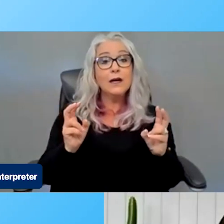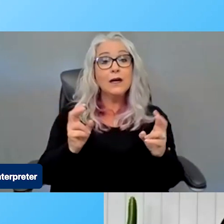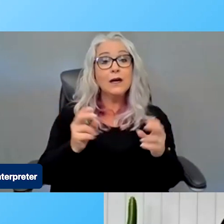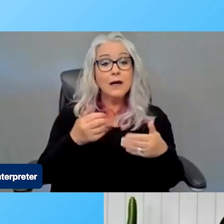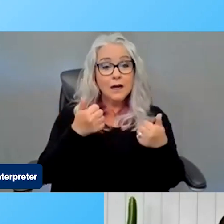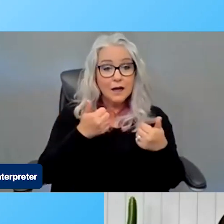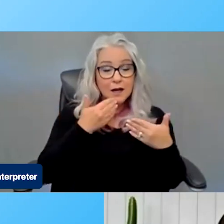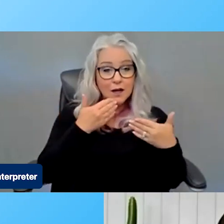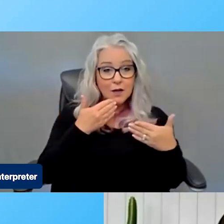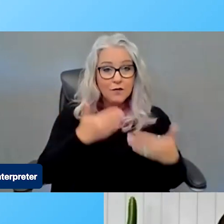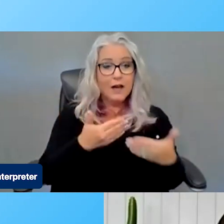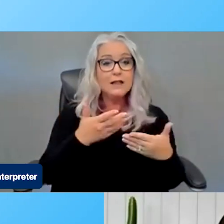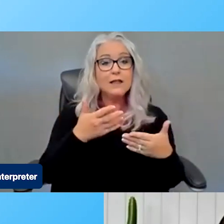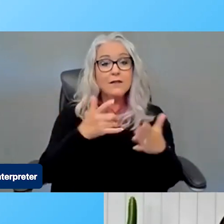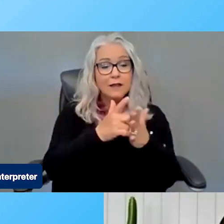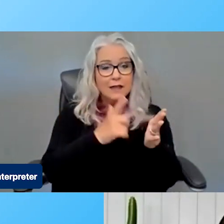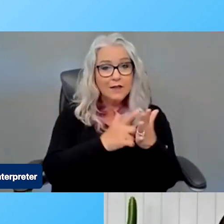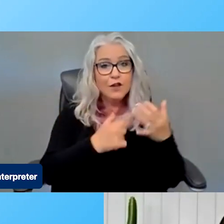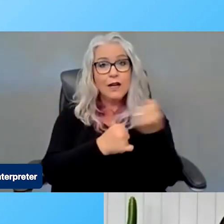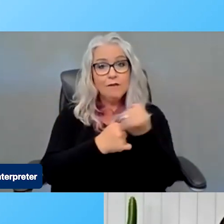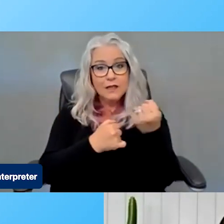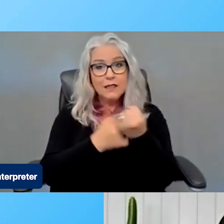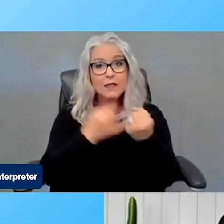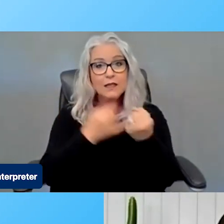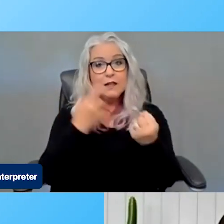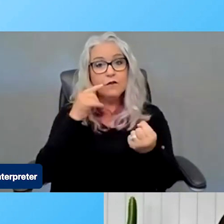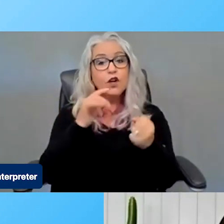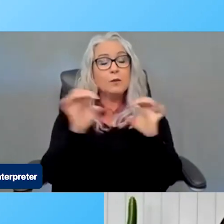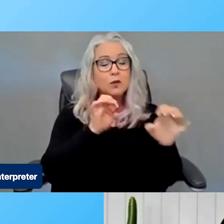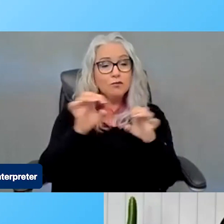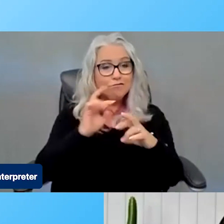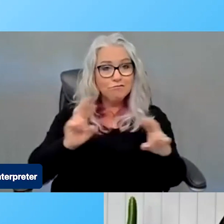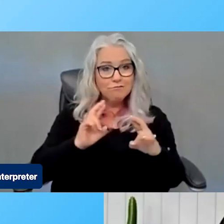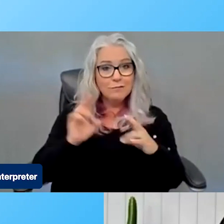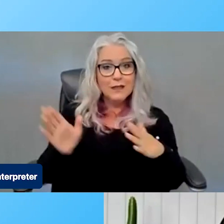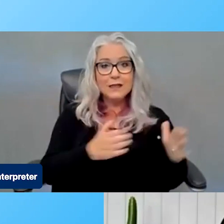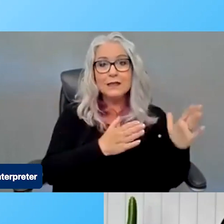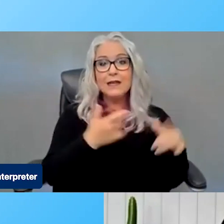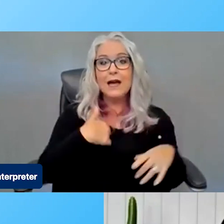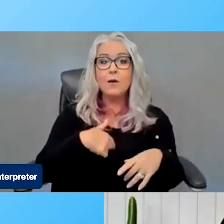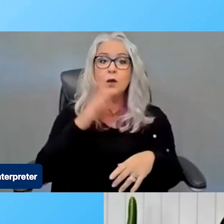address systemic failures in emergency preparedness. And I would add to the title